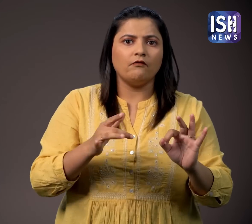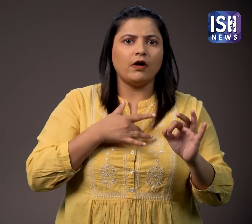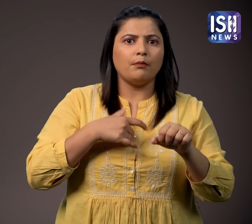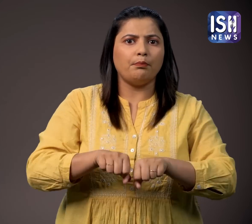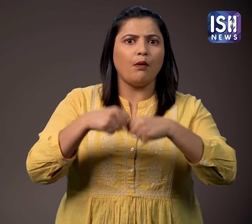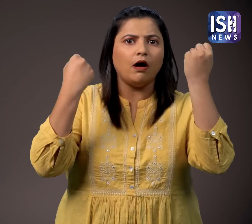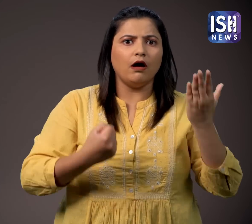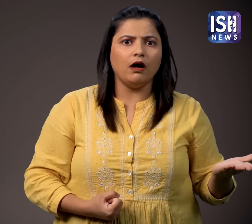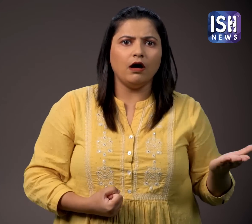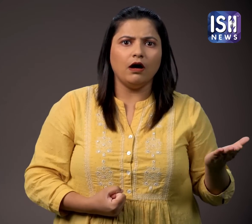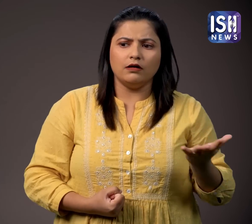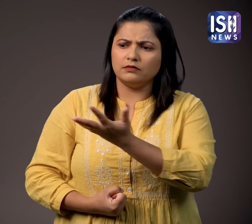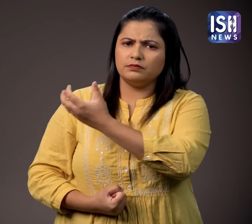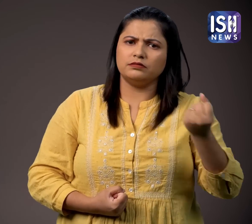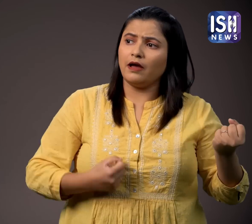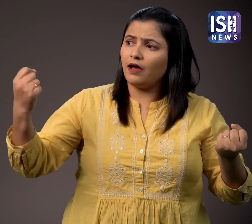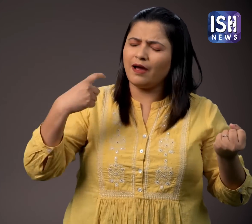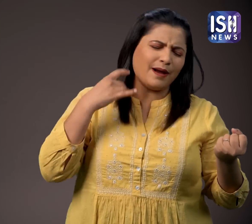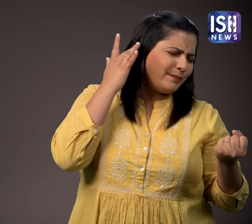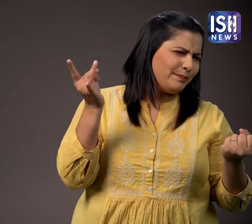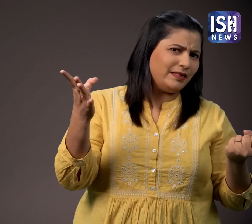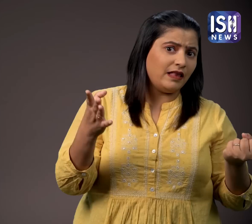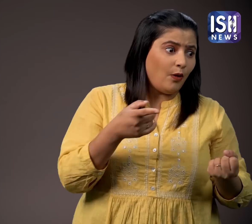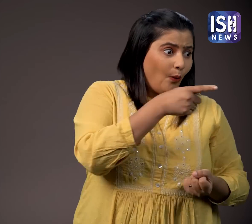This is violation of rules.